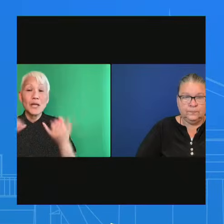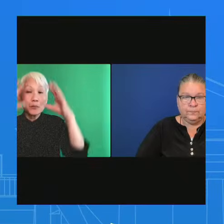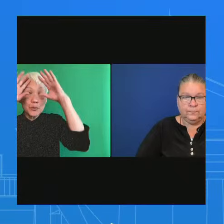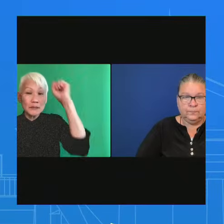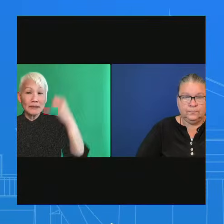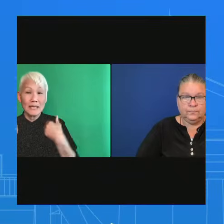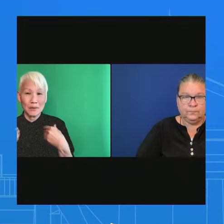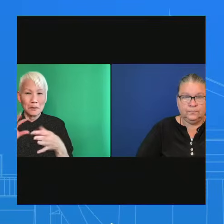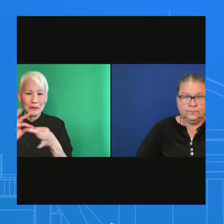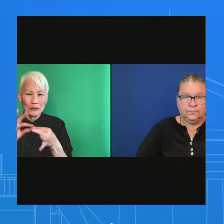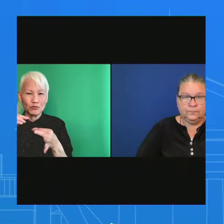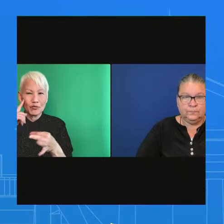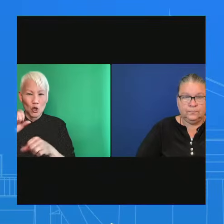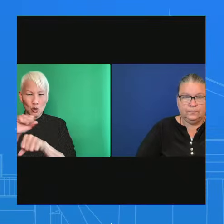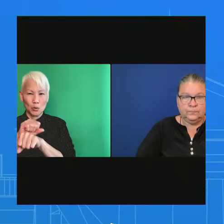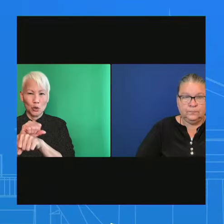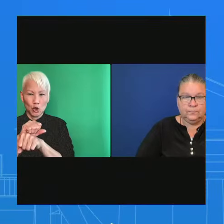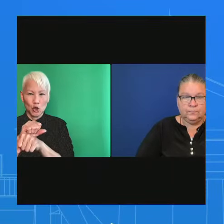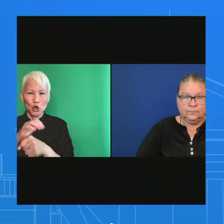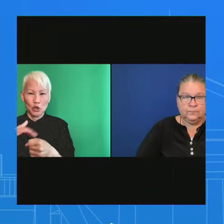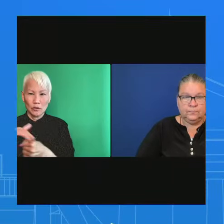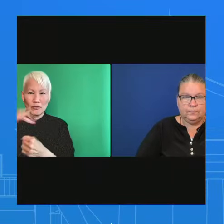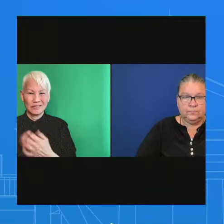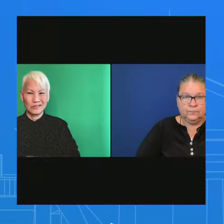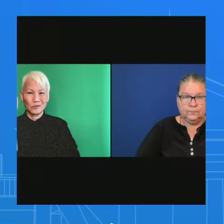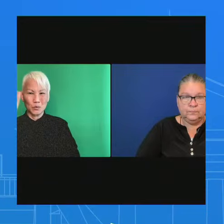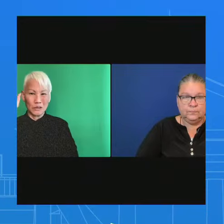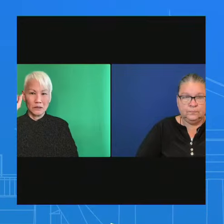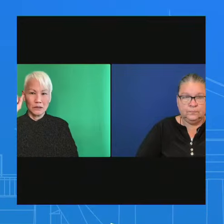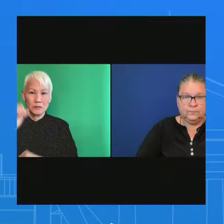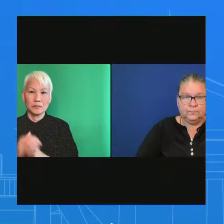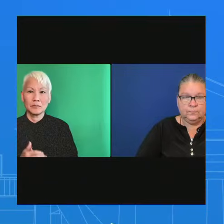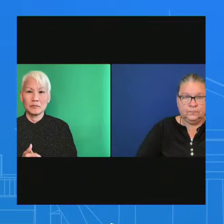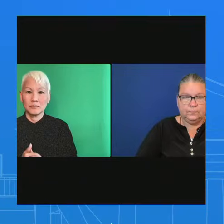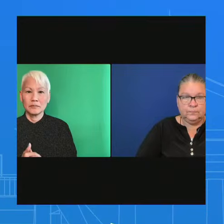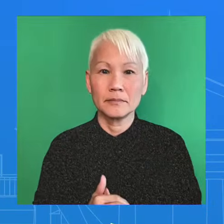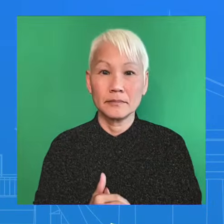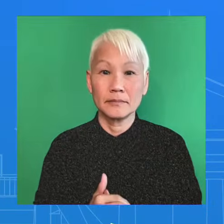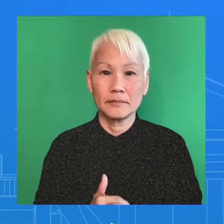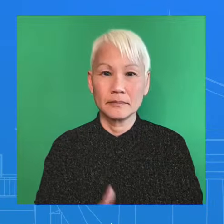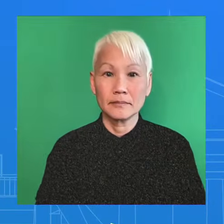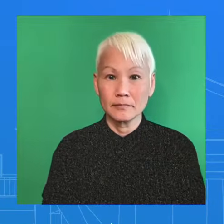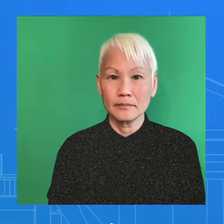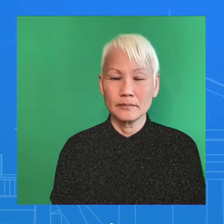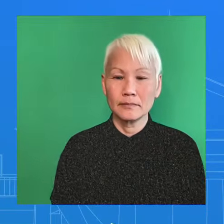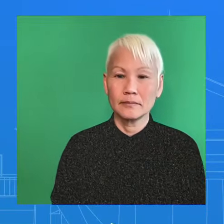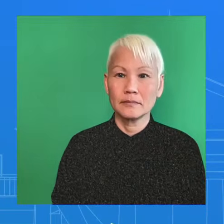when it comes to --when it comes to these types of issues, he clearly hopes that they continue to have a conversation